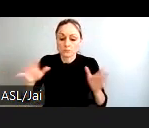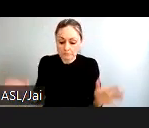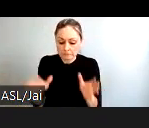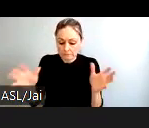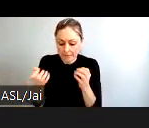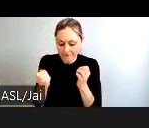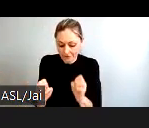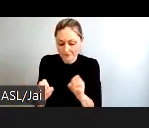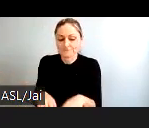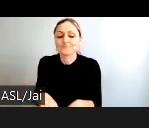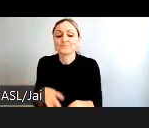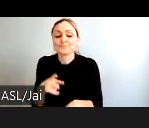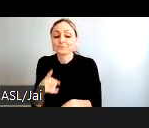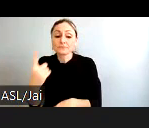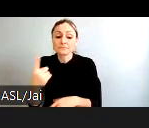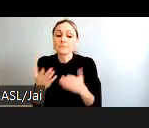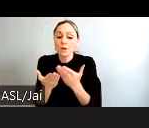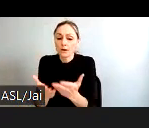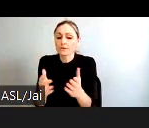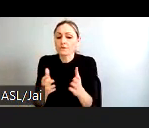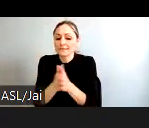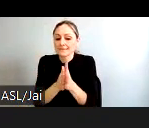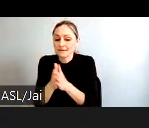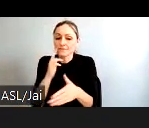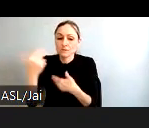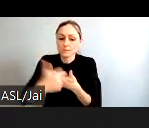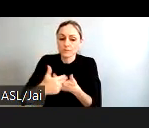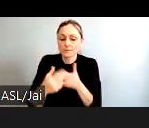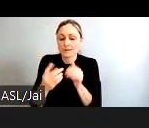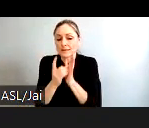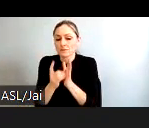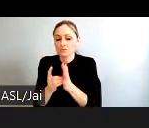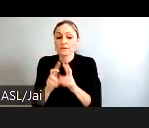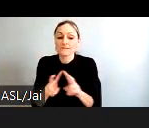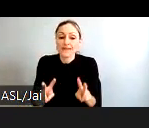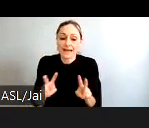Offering effort for participation and value of community member's time and expertise.